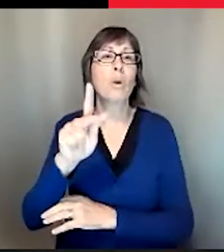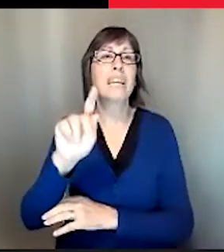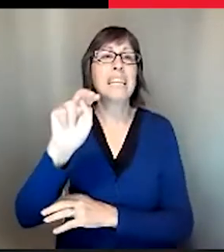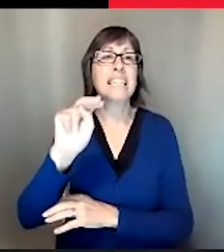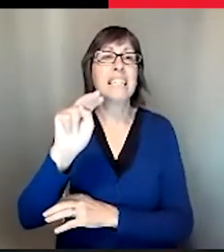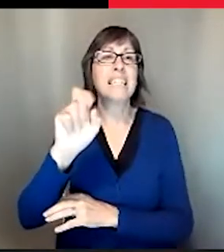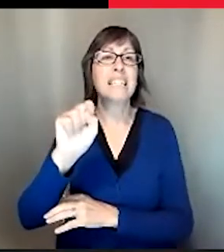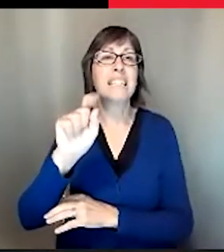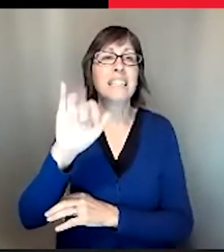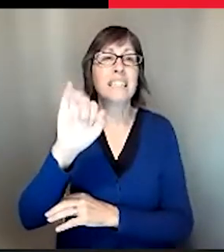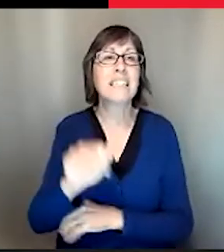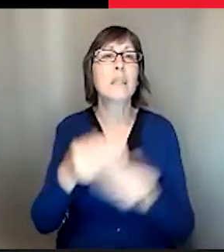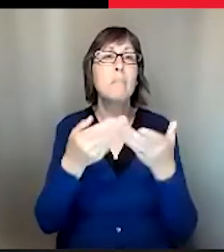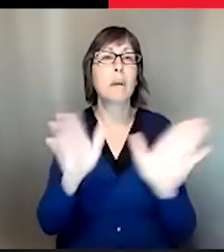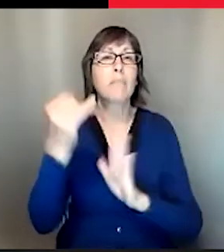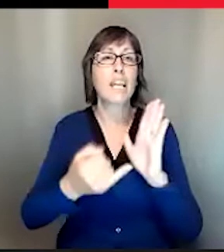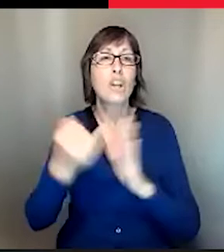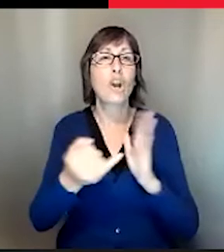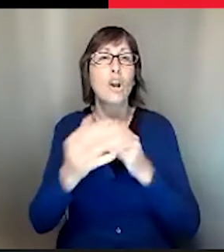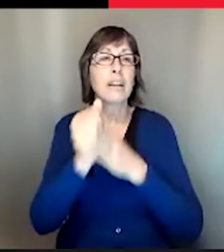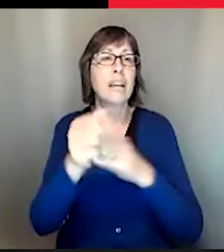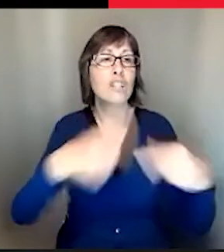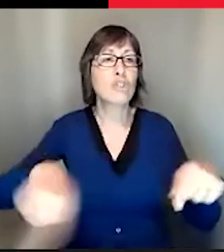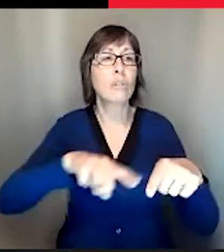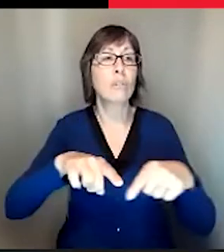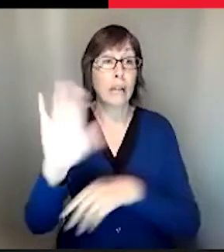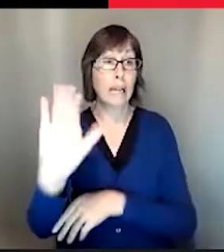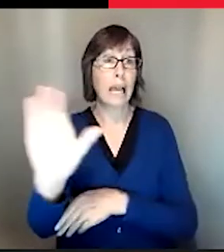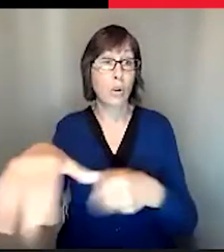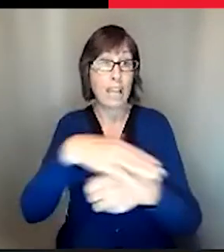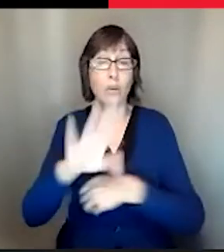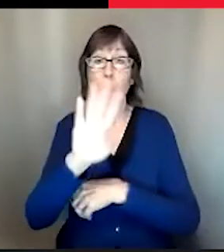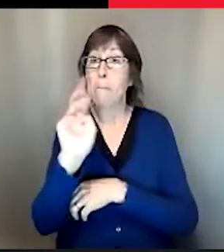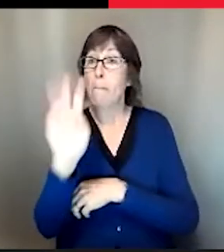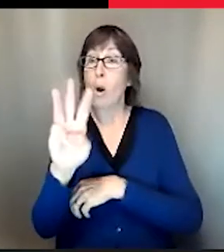The Calgary area where the Bow and Elbow rivers meet is a place of confluence where the sharing